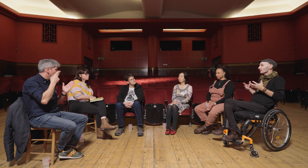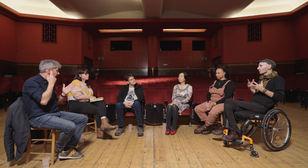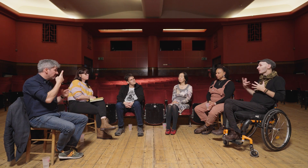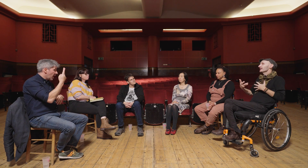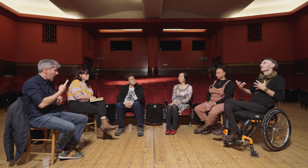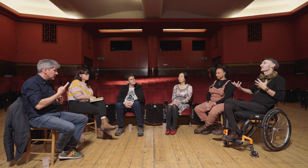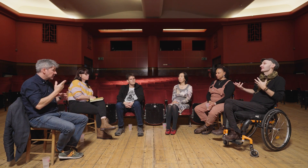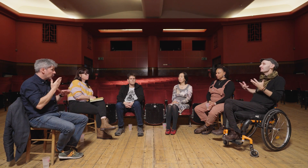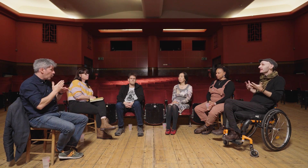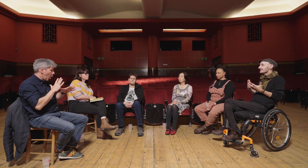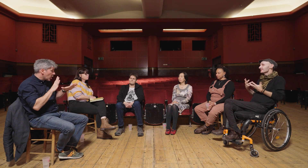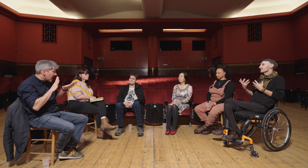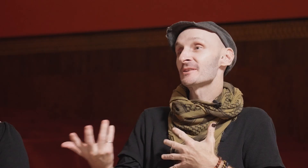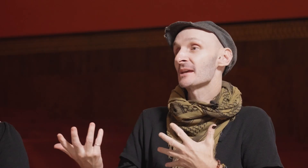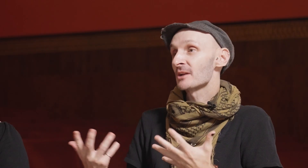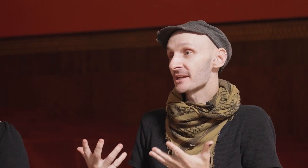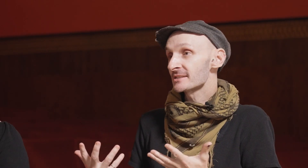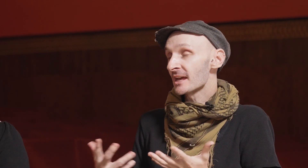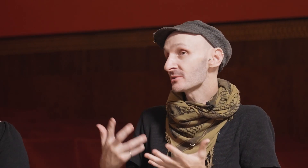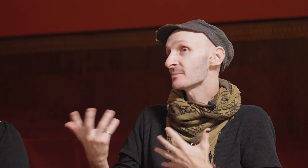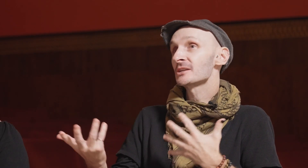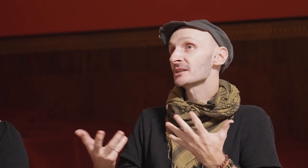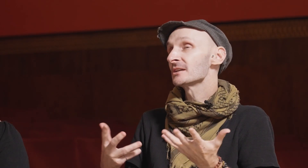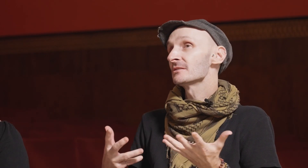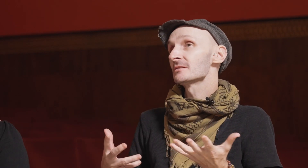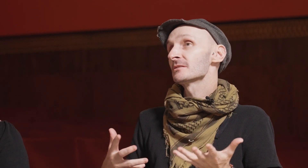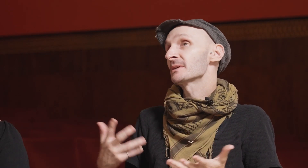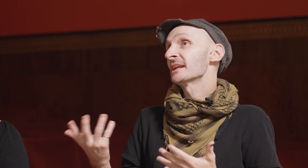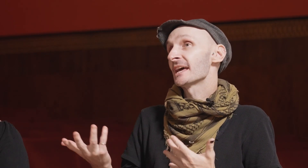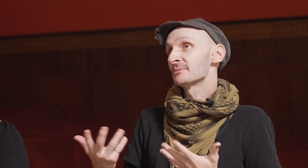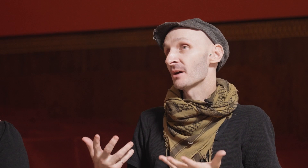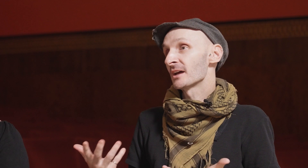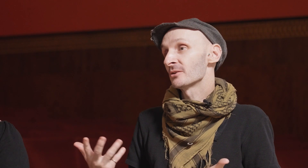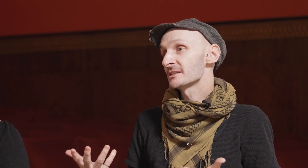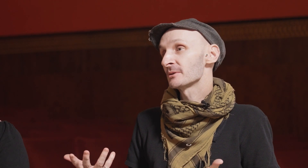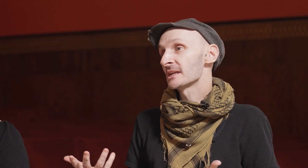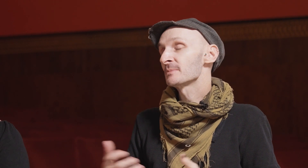working with their peers of non-disabled artists and also potentially being led by non-disabled artists.